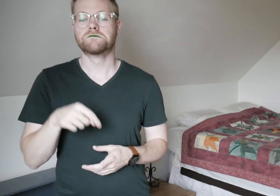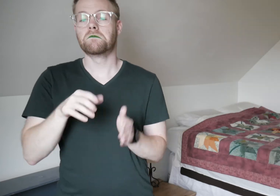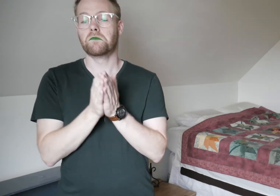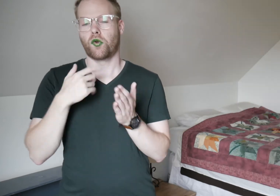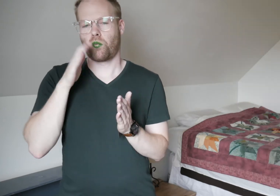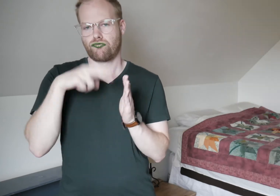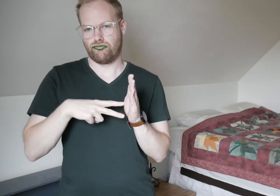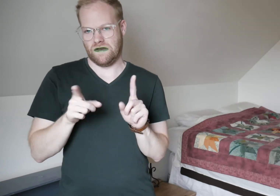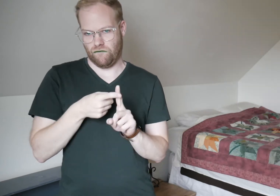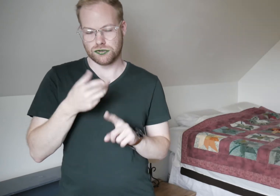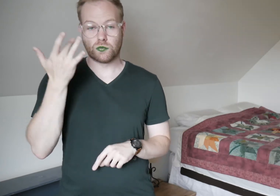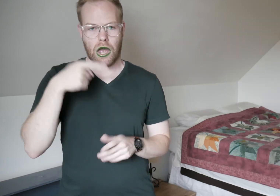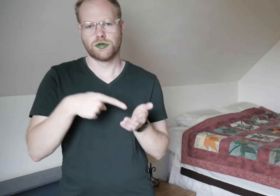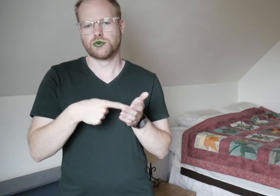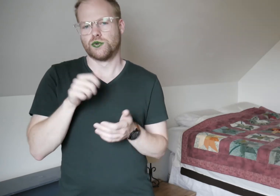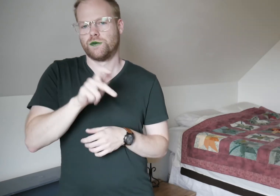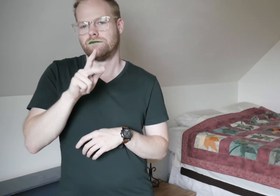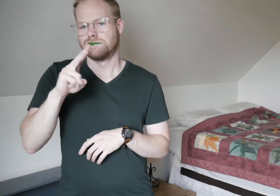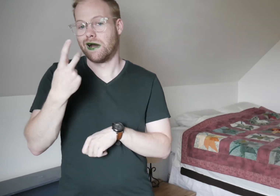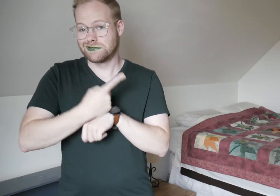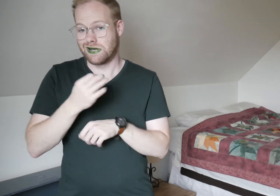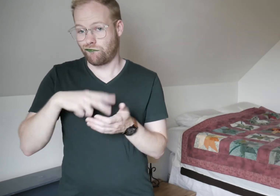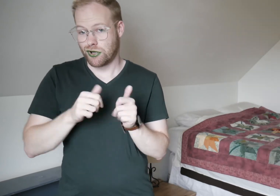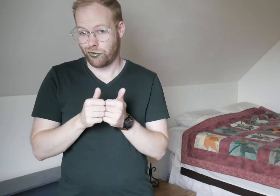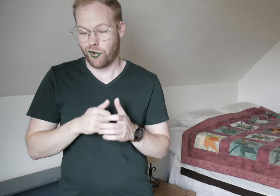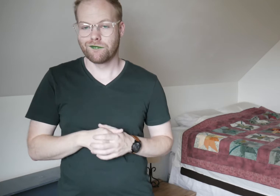This is a book that I’ll be reading first, since it’s due back the second day of the readathon,